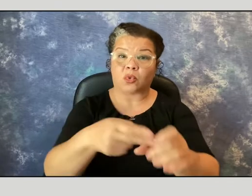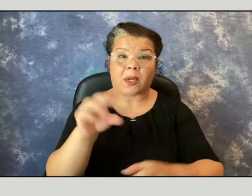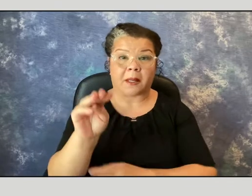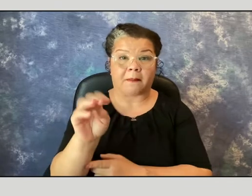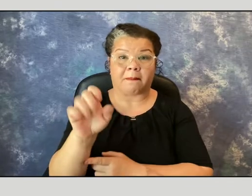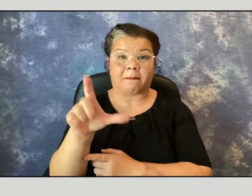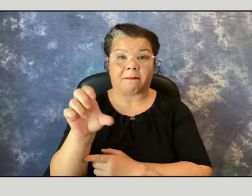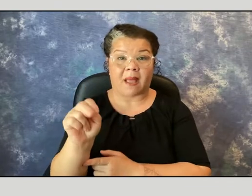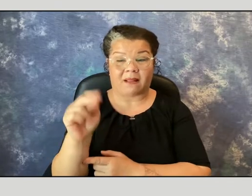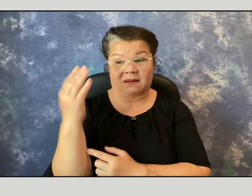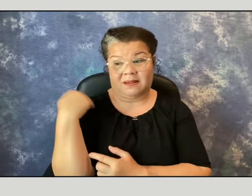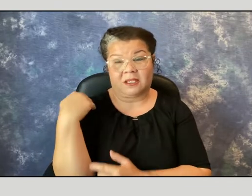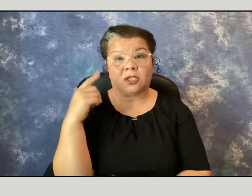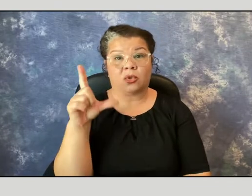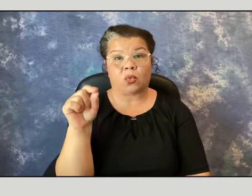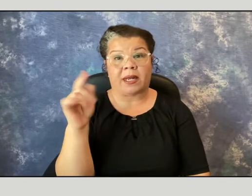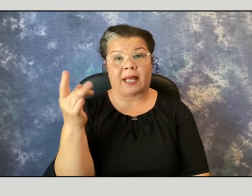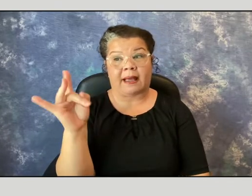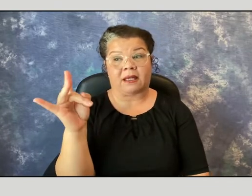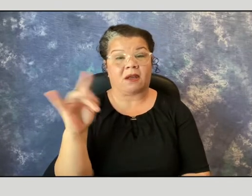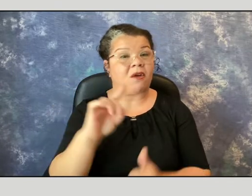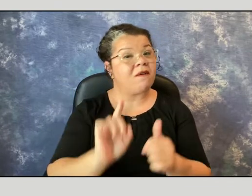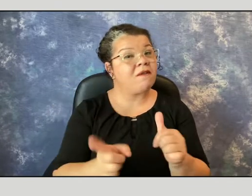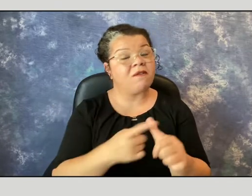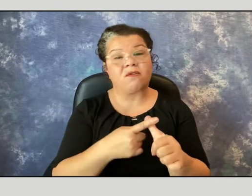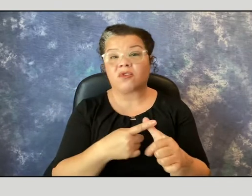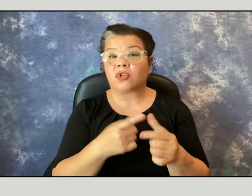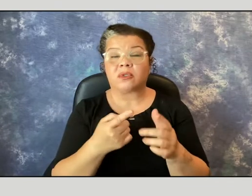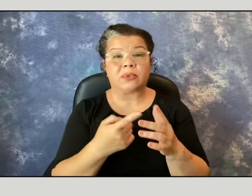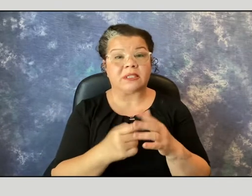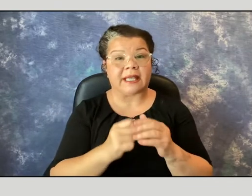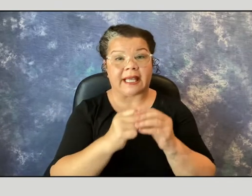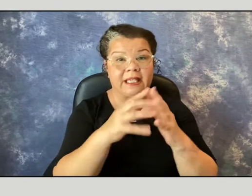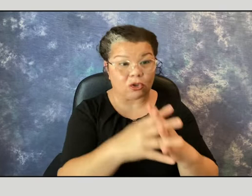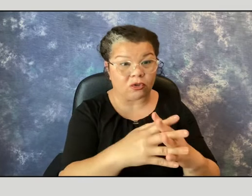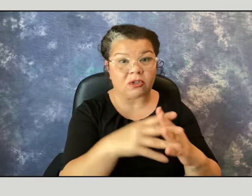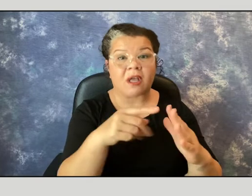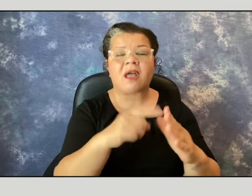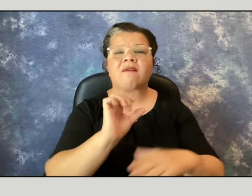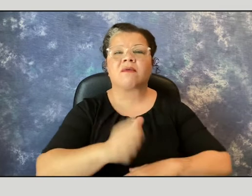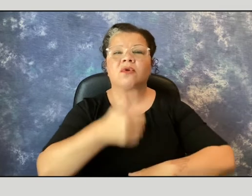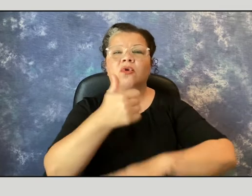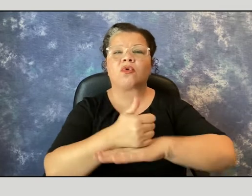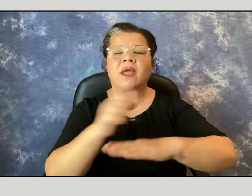one of the first steps I took, my first initiative was creating the foundation's Puerto Rico initiative,